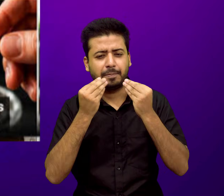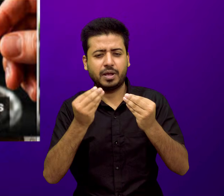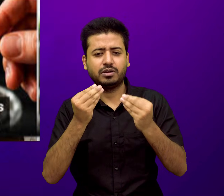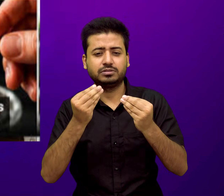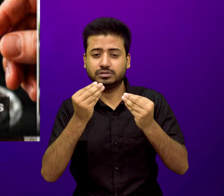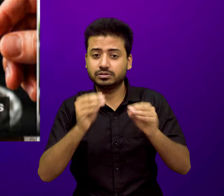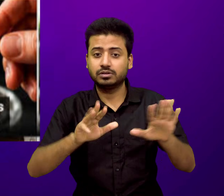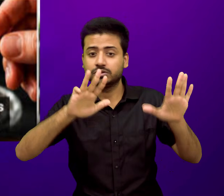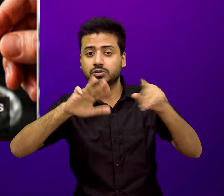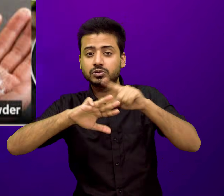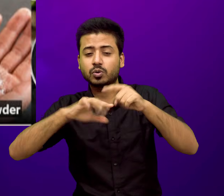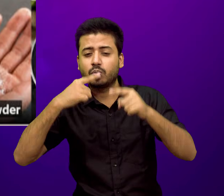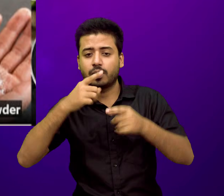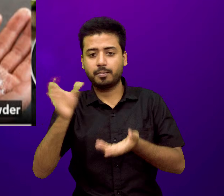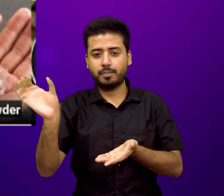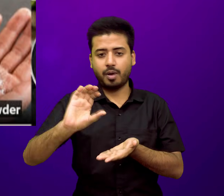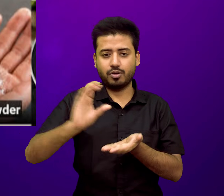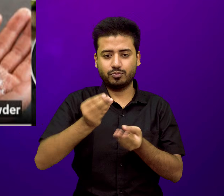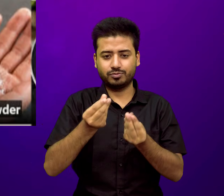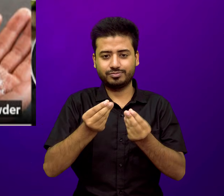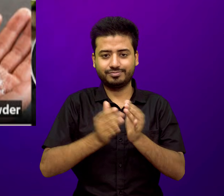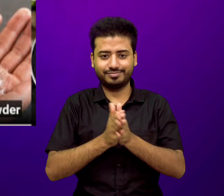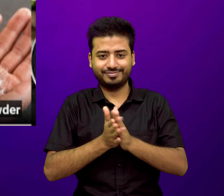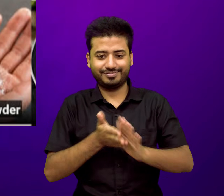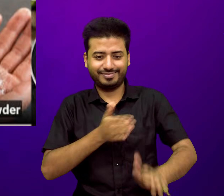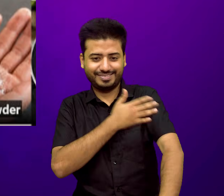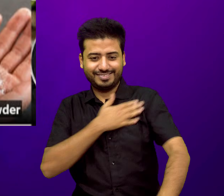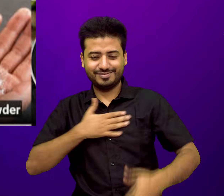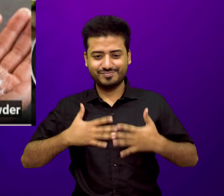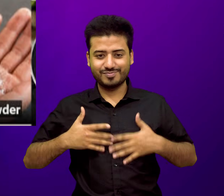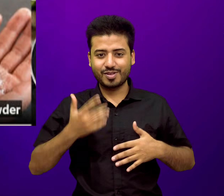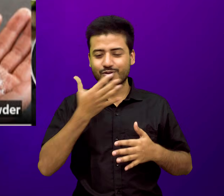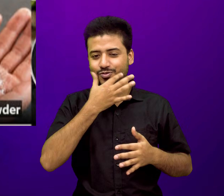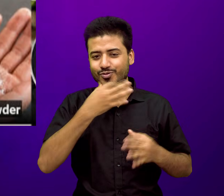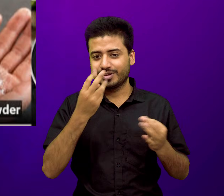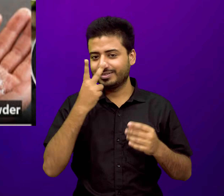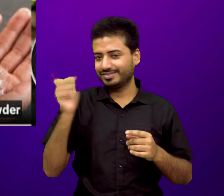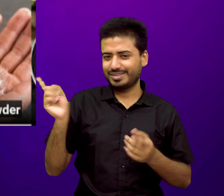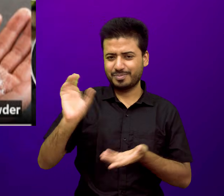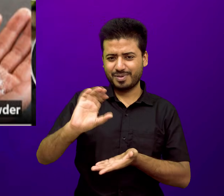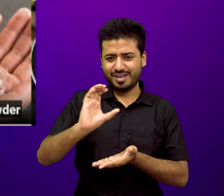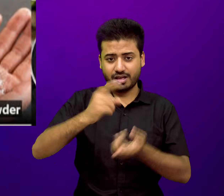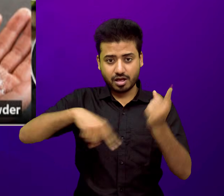heavily marketed for infant care, moisture absorption, and personal hygiene. Talc itself